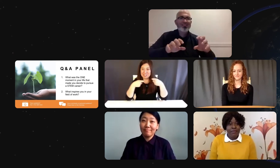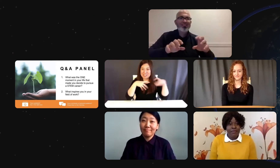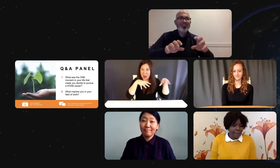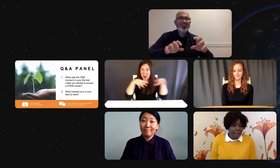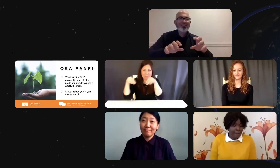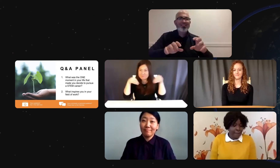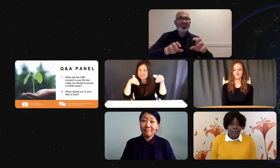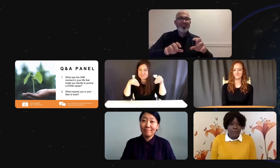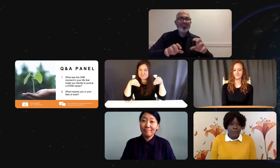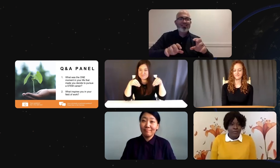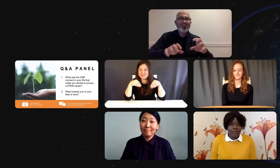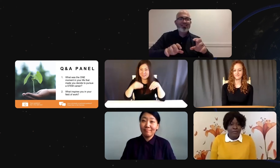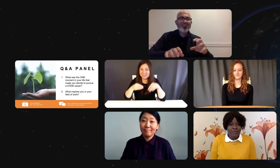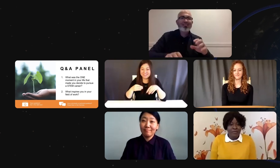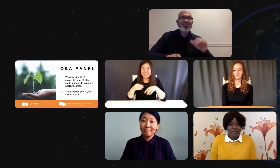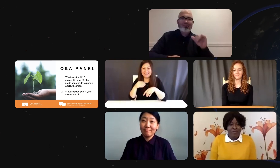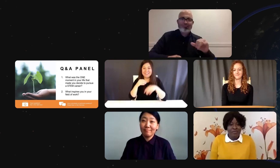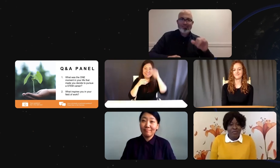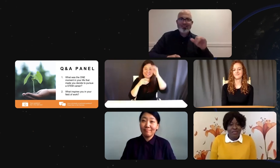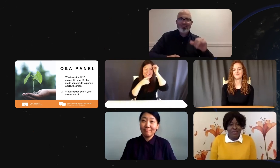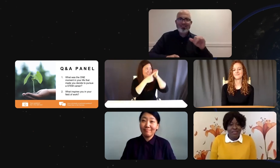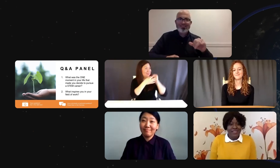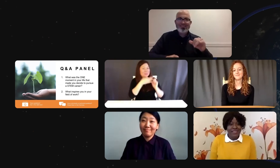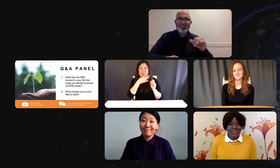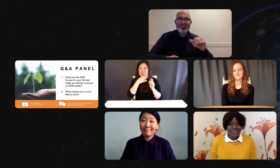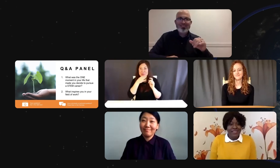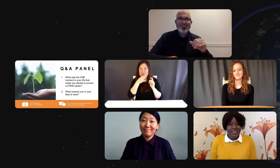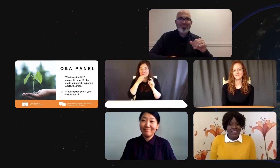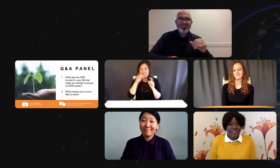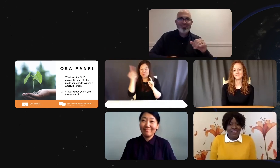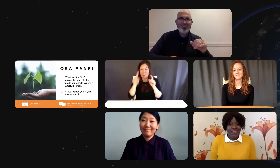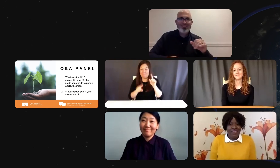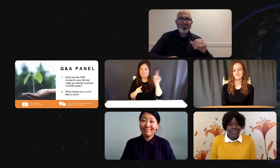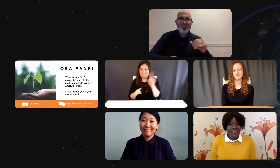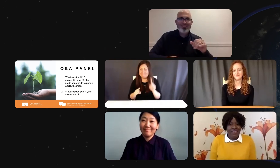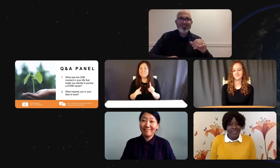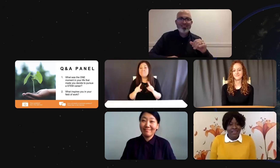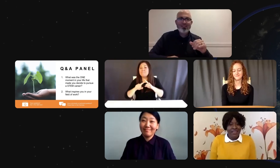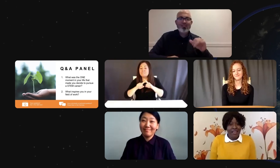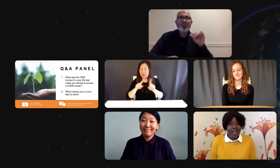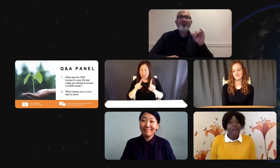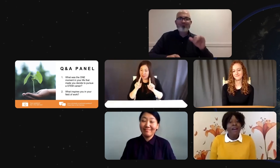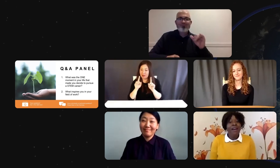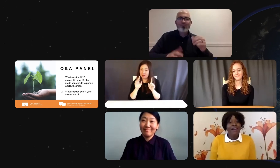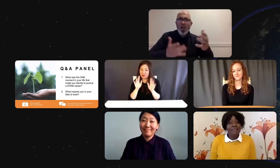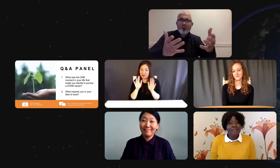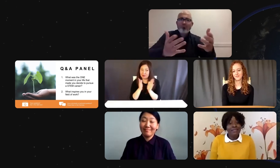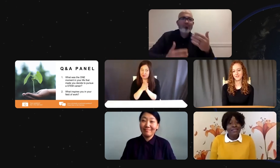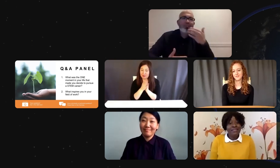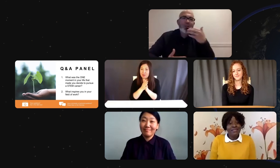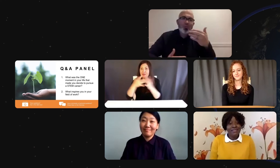Yes, and then my power went out! There's a big storm coming in.